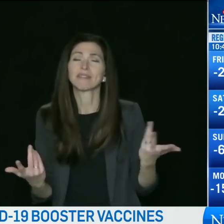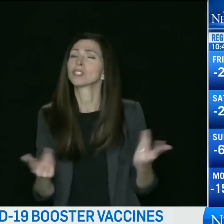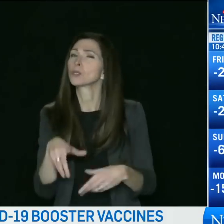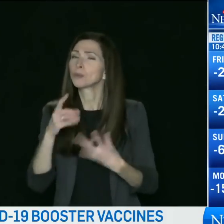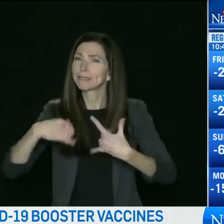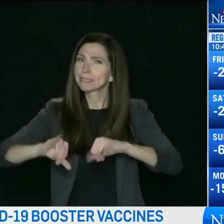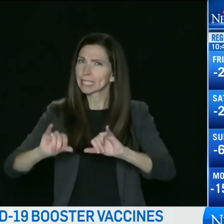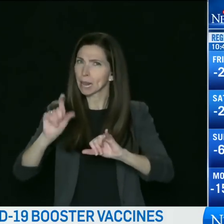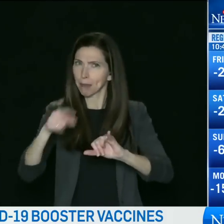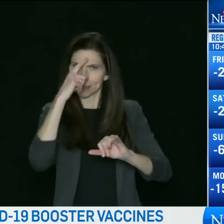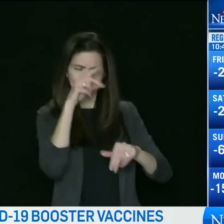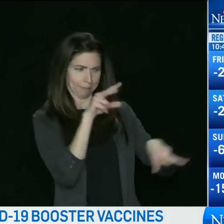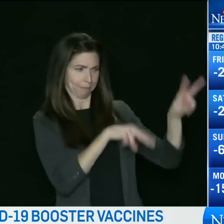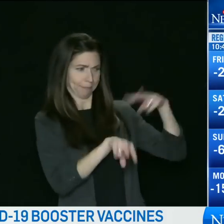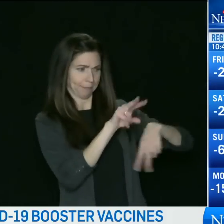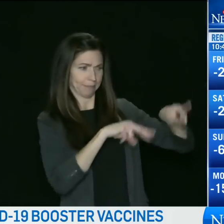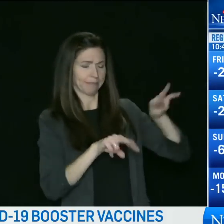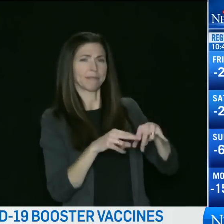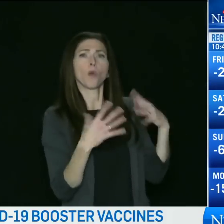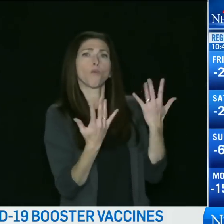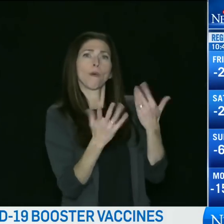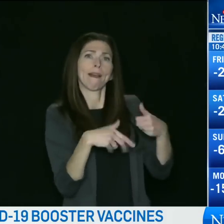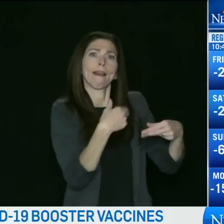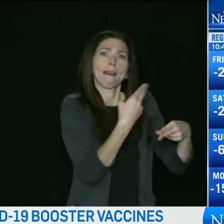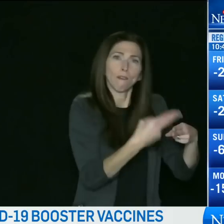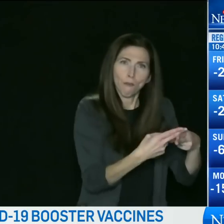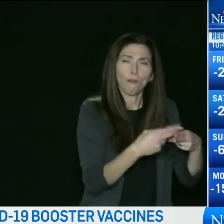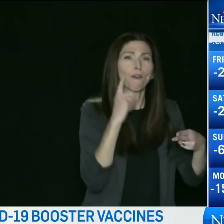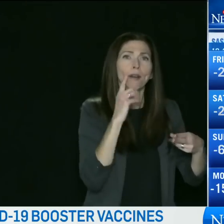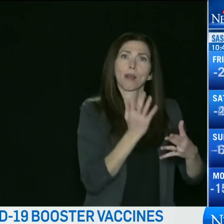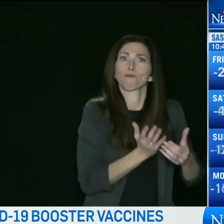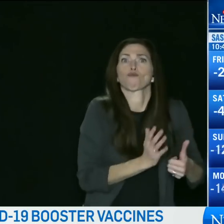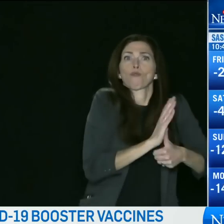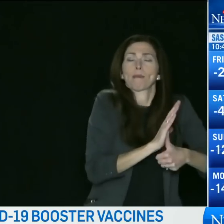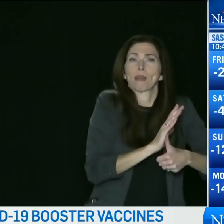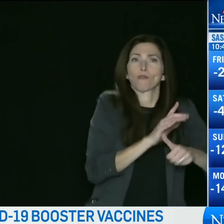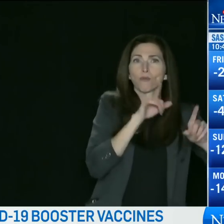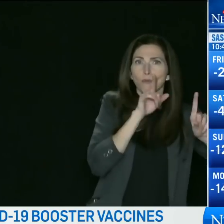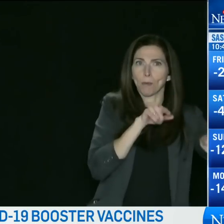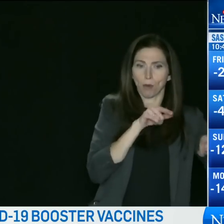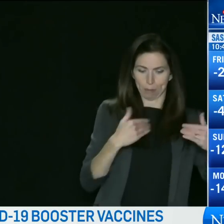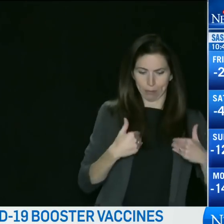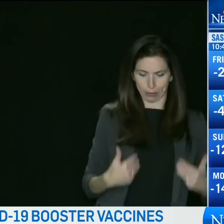ESTABLISH THE MOST STRONG WELL ESTABLISHED PRIMARY RESPONSE